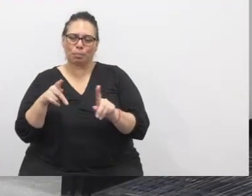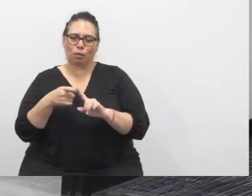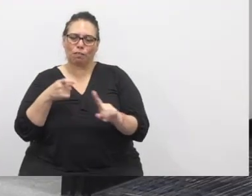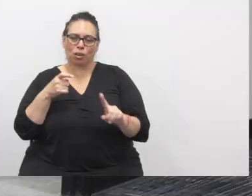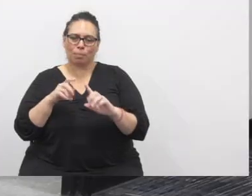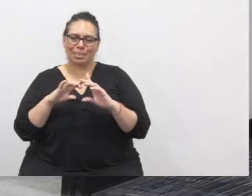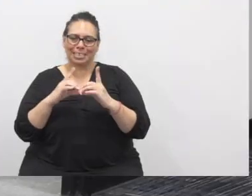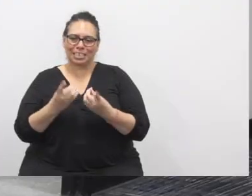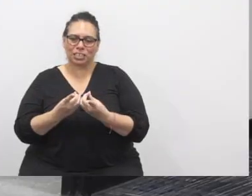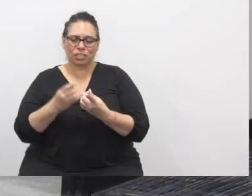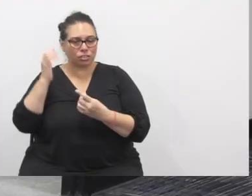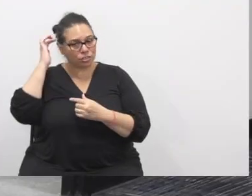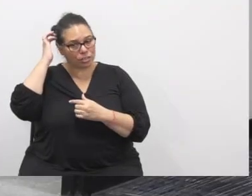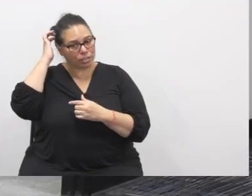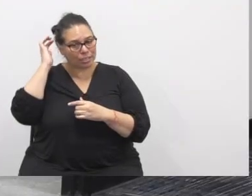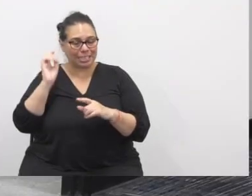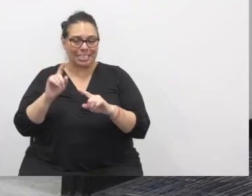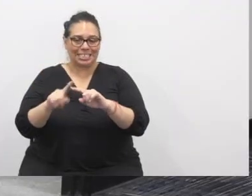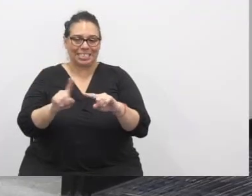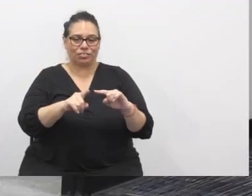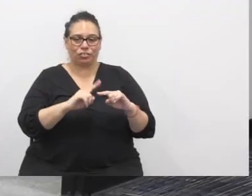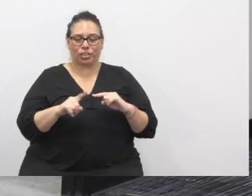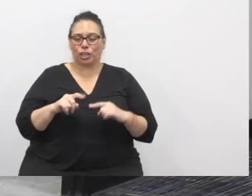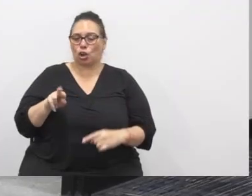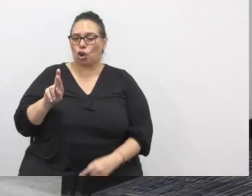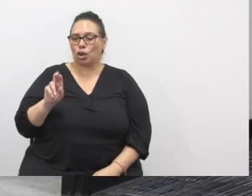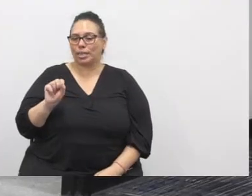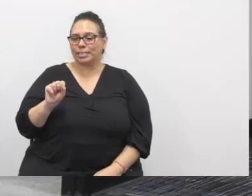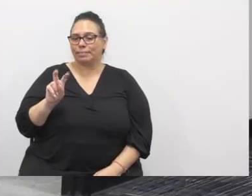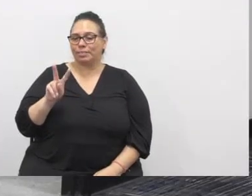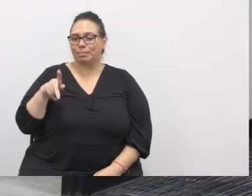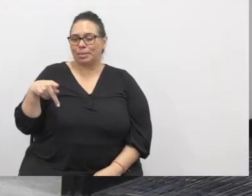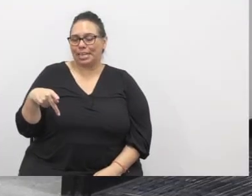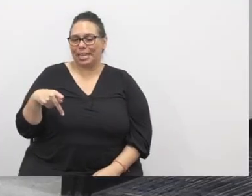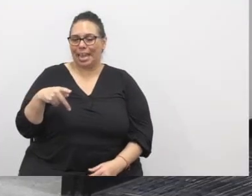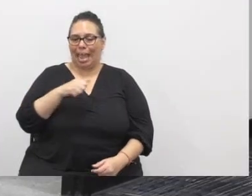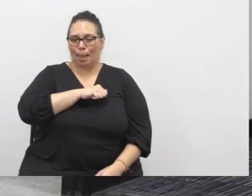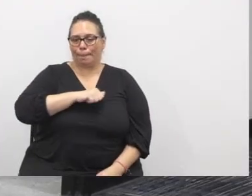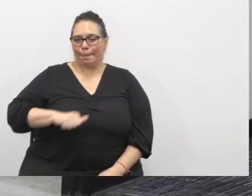There are different RSVP ambassadors for every high school and the district.